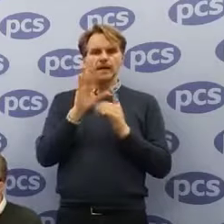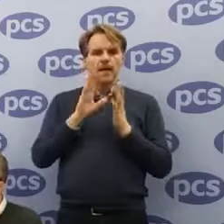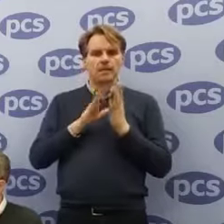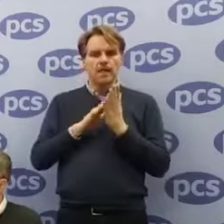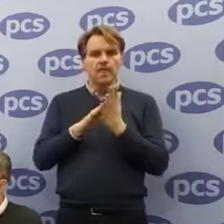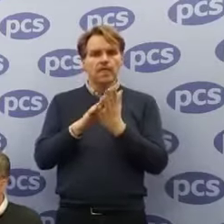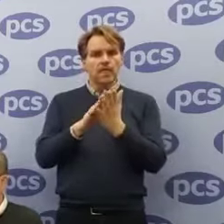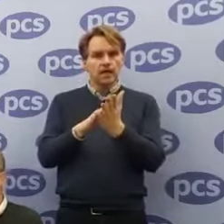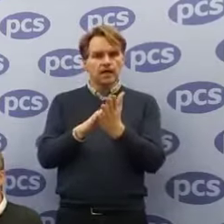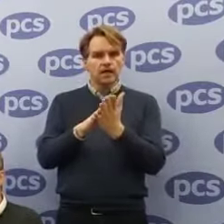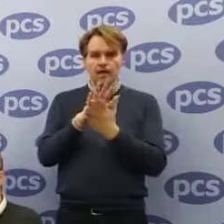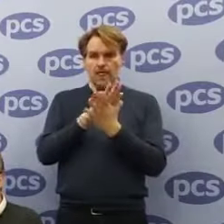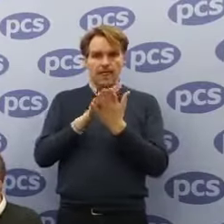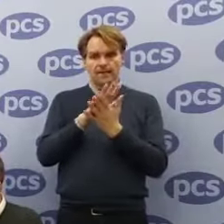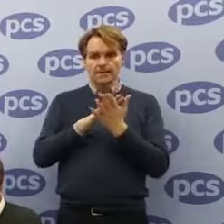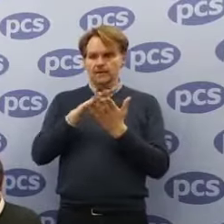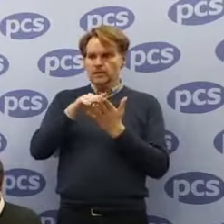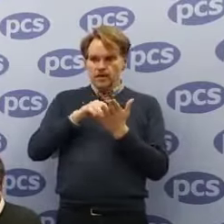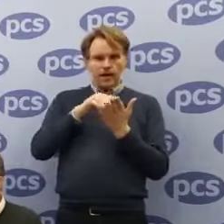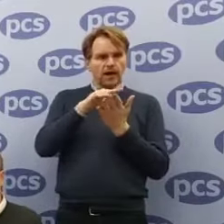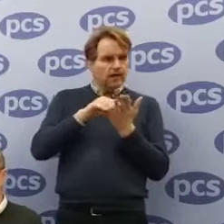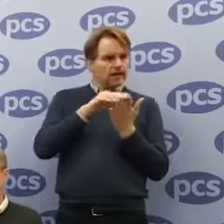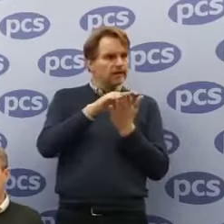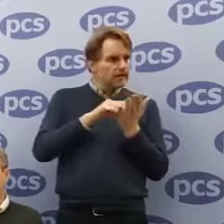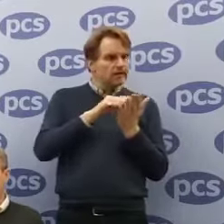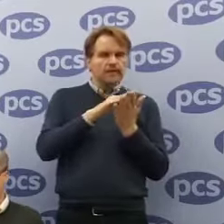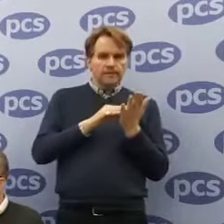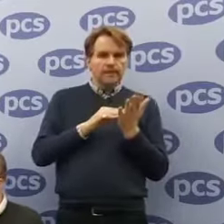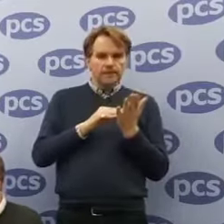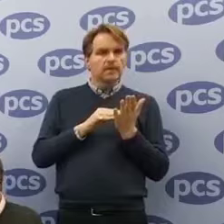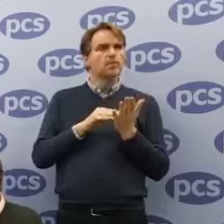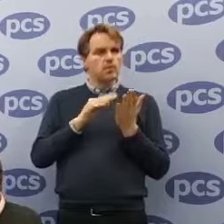us to call the type of action that gets the government to the negotiating table,